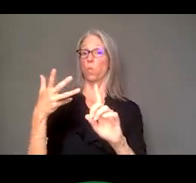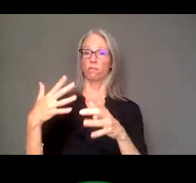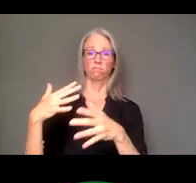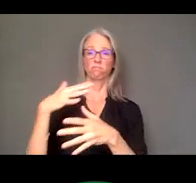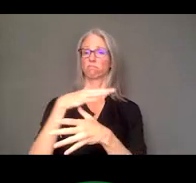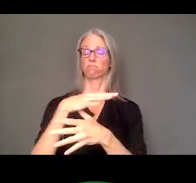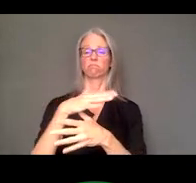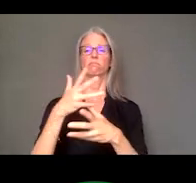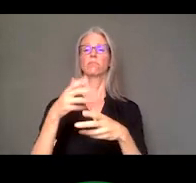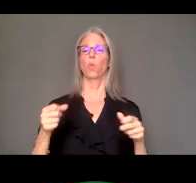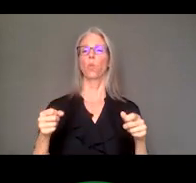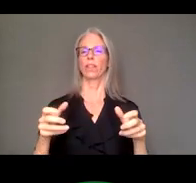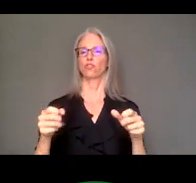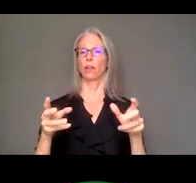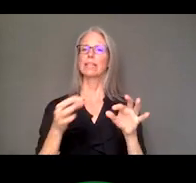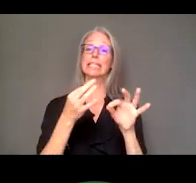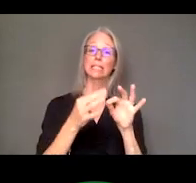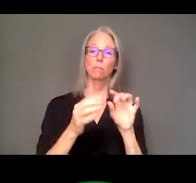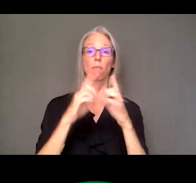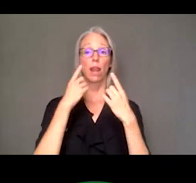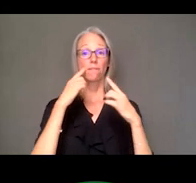solution designed specifically for outdoor use.